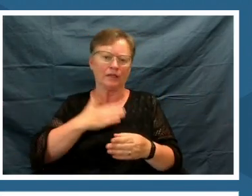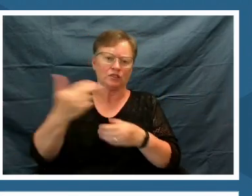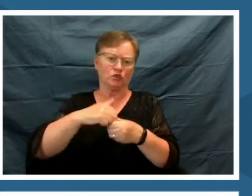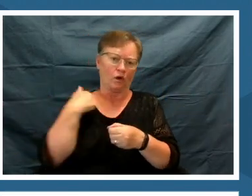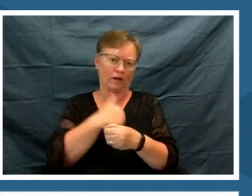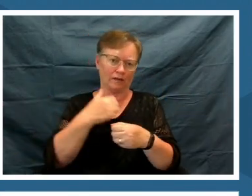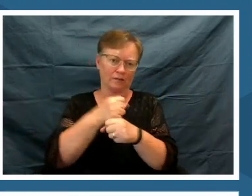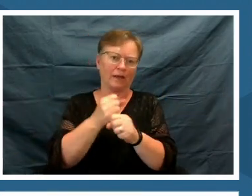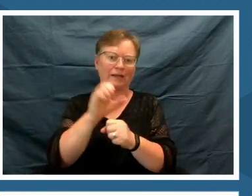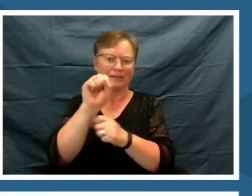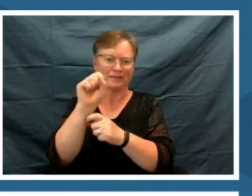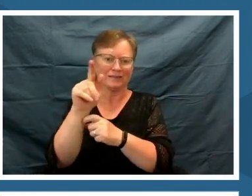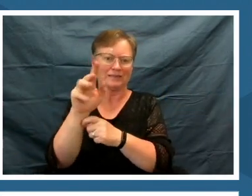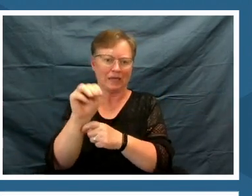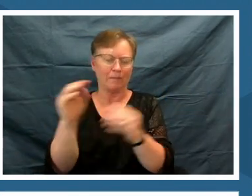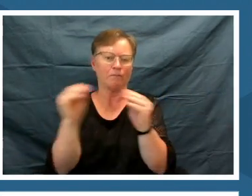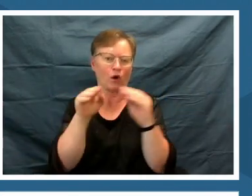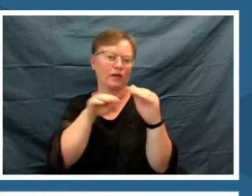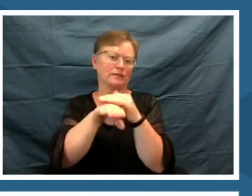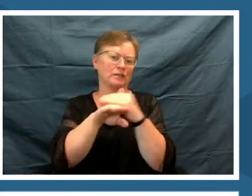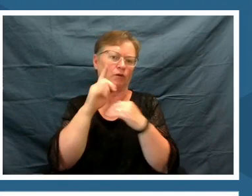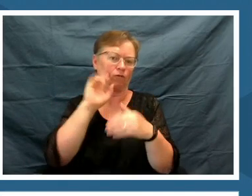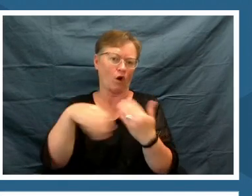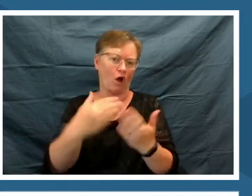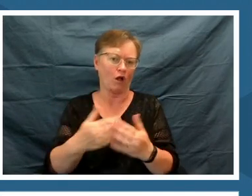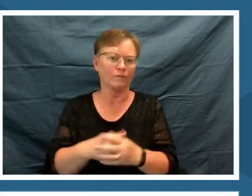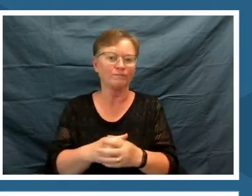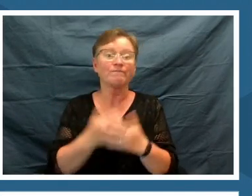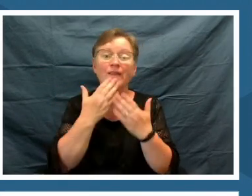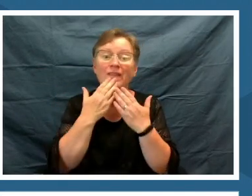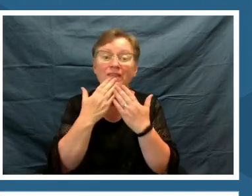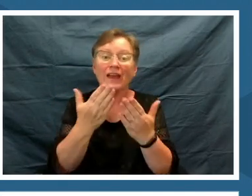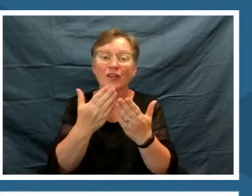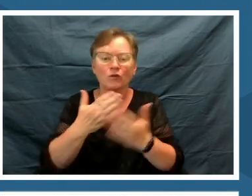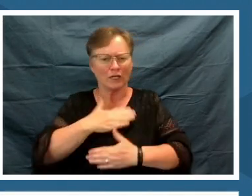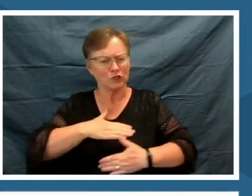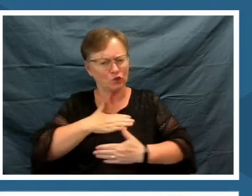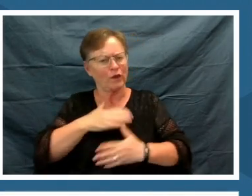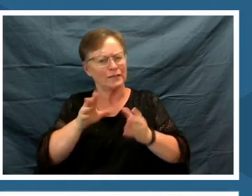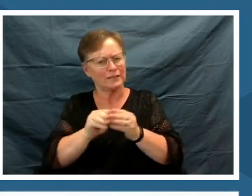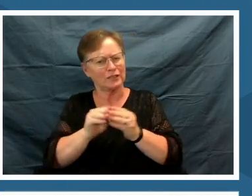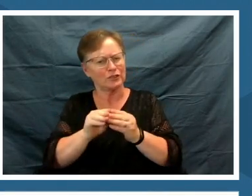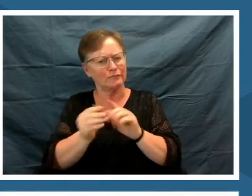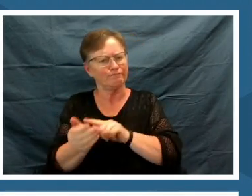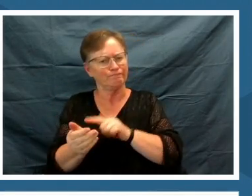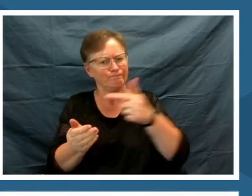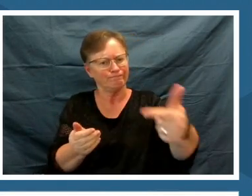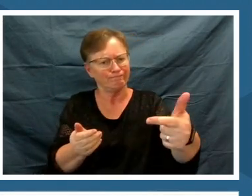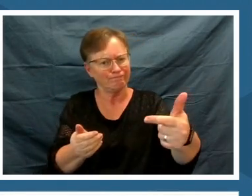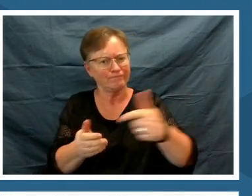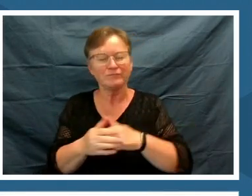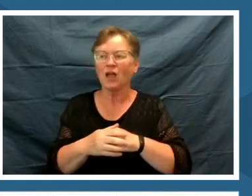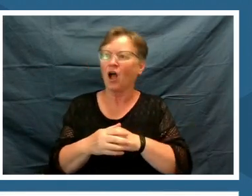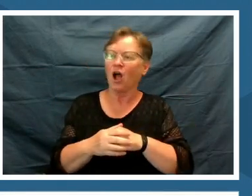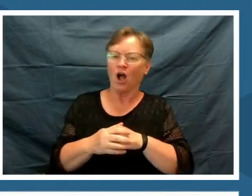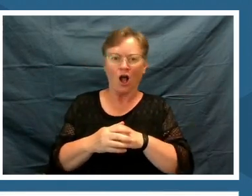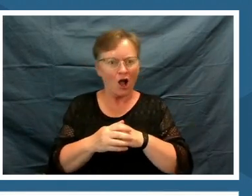thank you for your time and enjoy the session back over to you carol